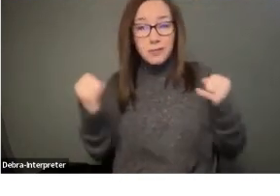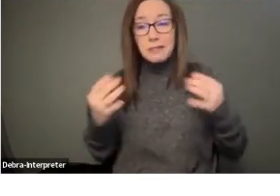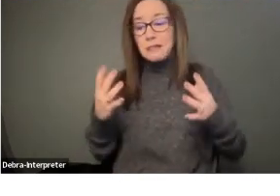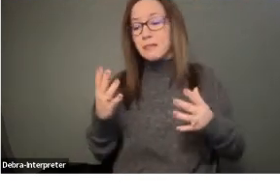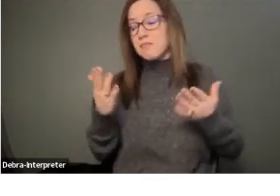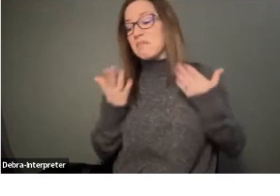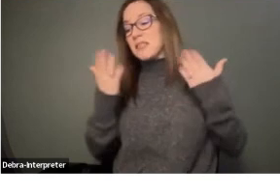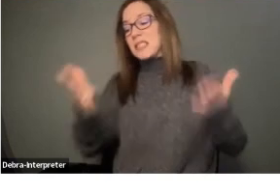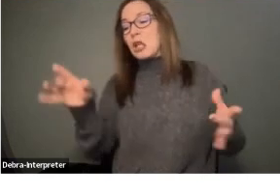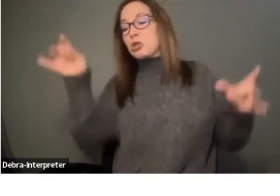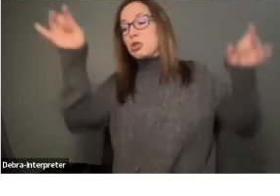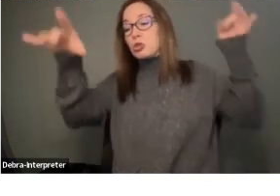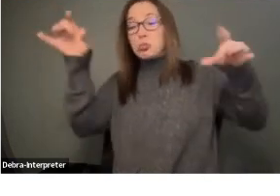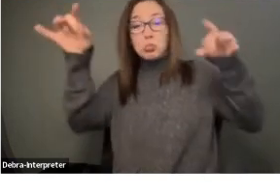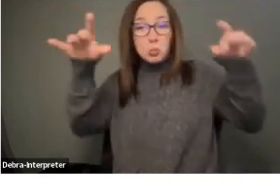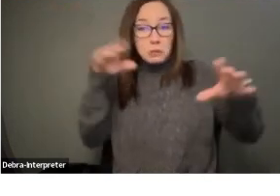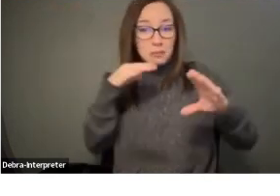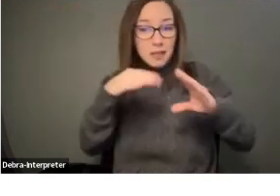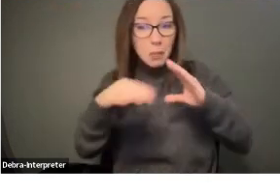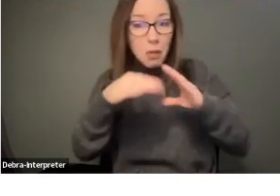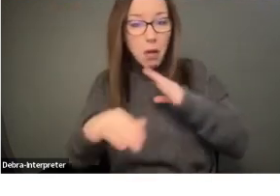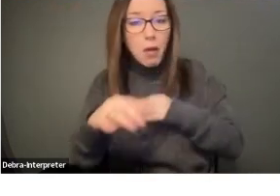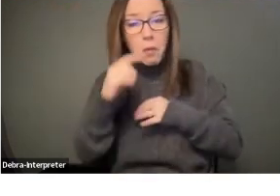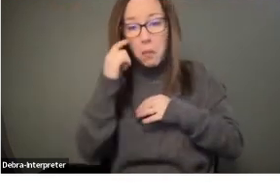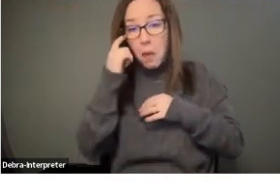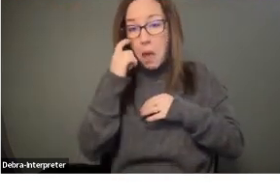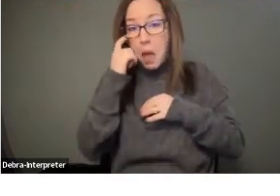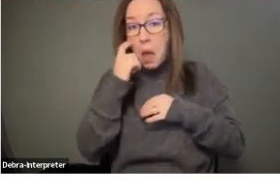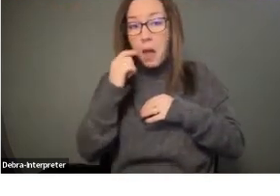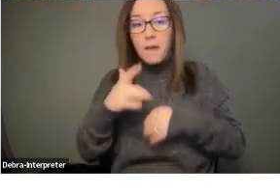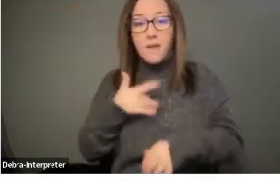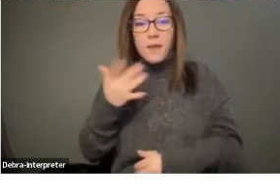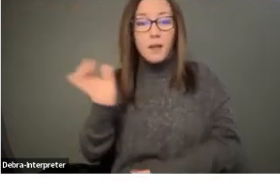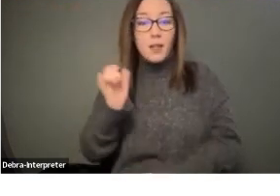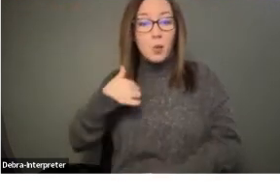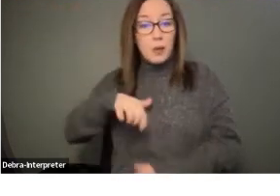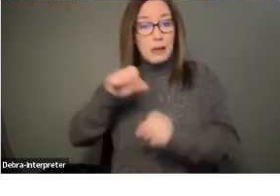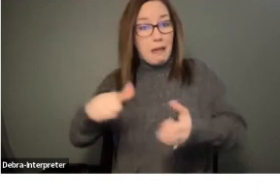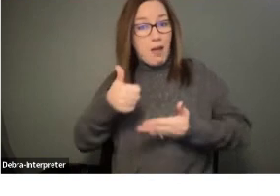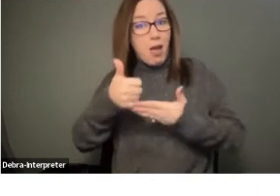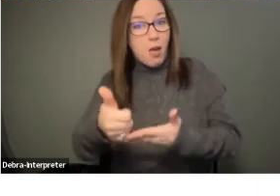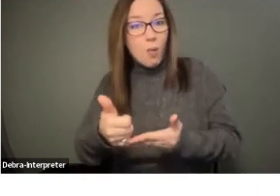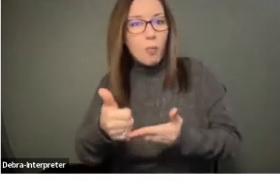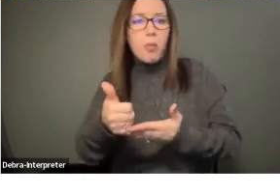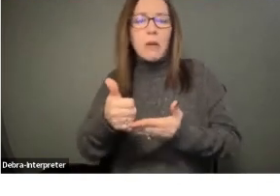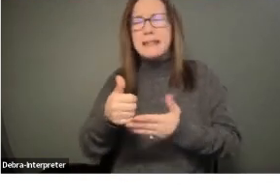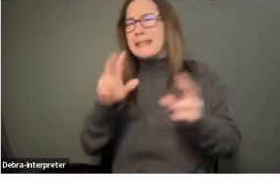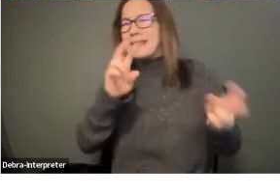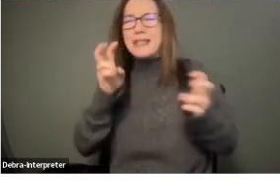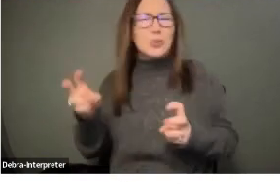businesses. Great place to connect as well. We welcome your ideas. So express things that you think